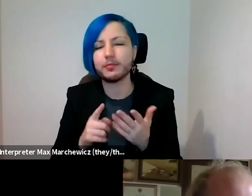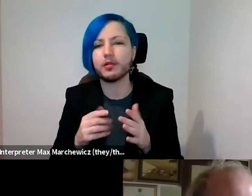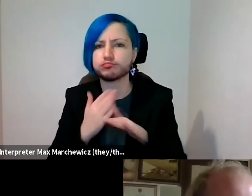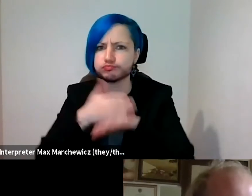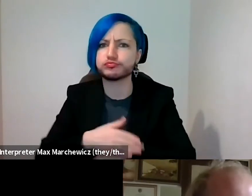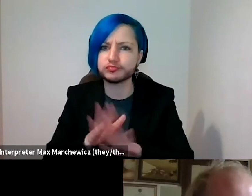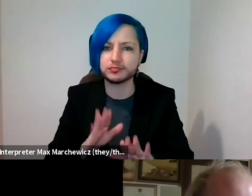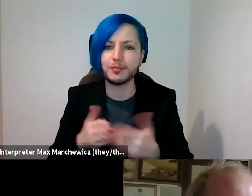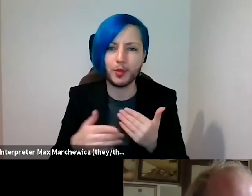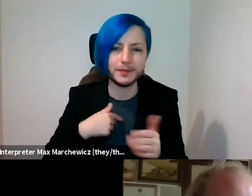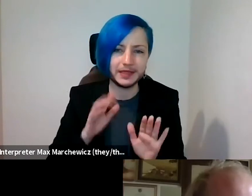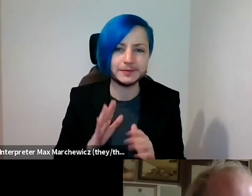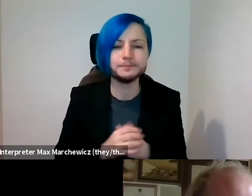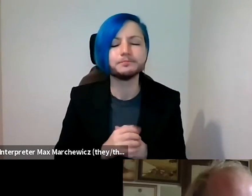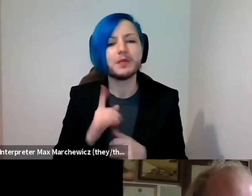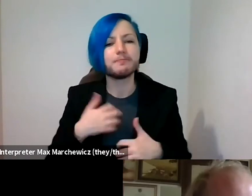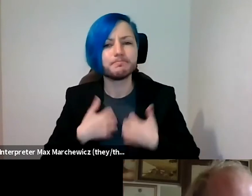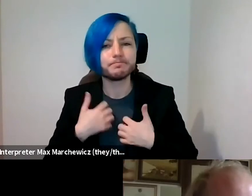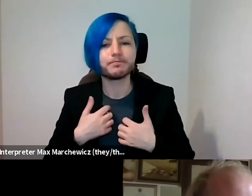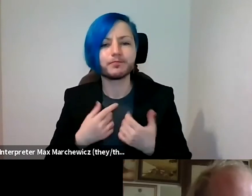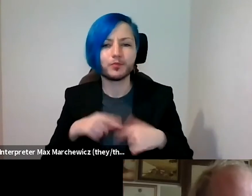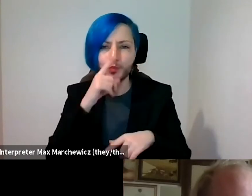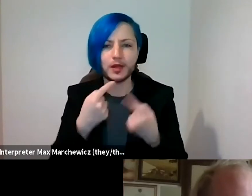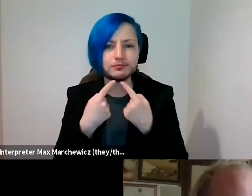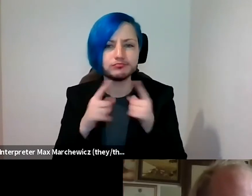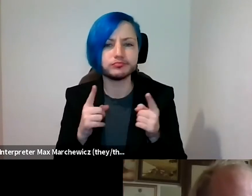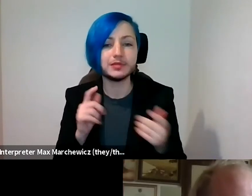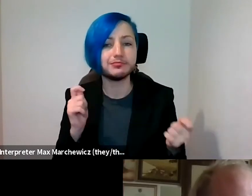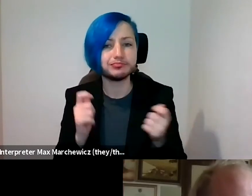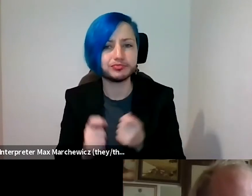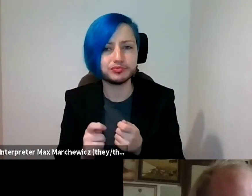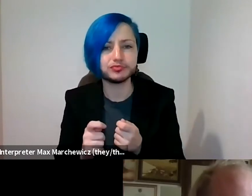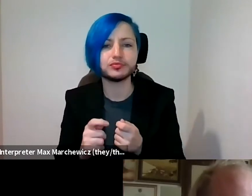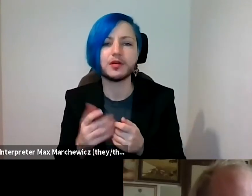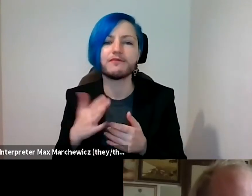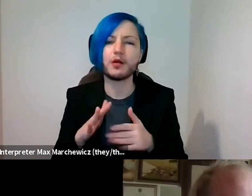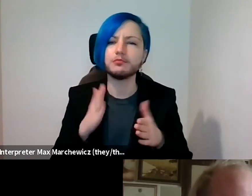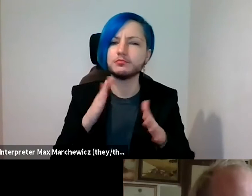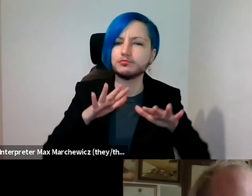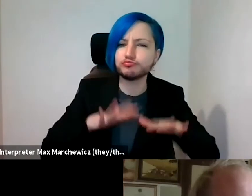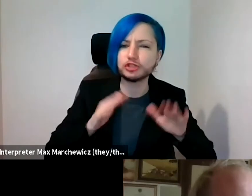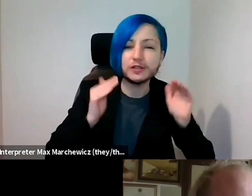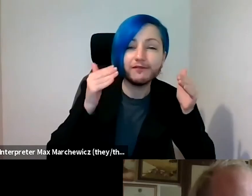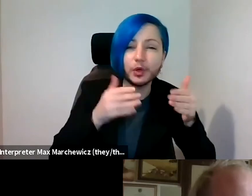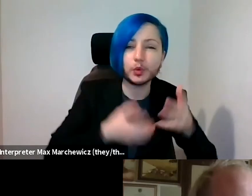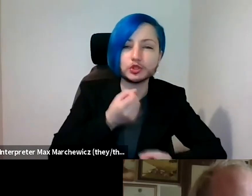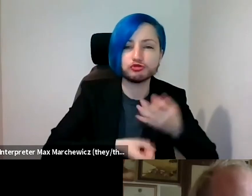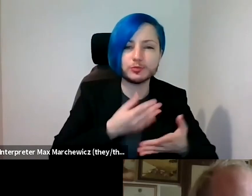how we could sort of propose the shift from a very, very sort of British-focused description to a slightly,